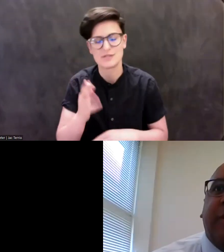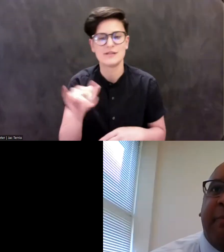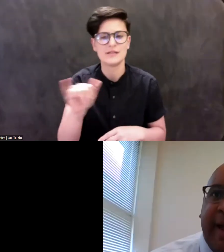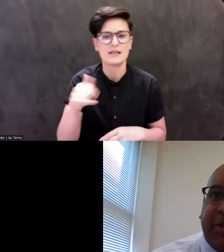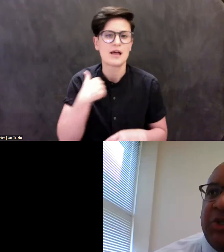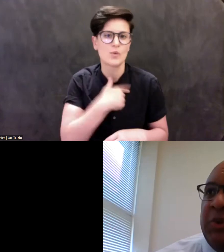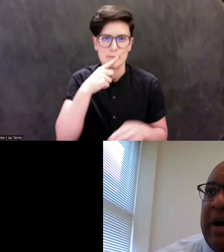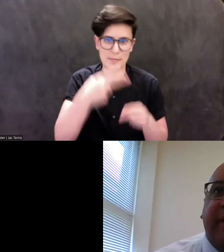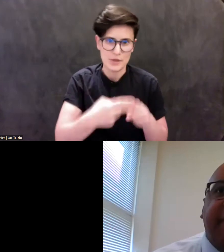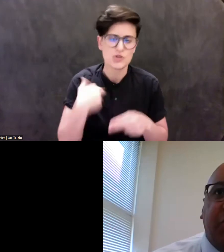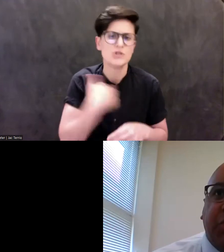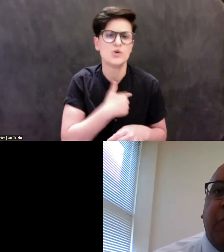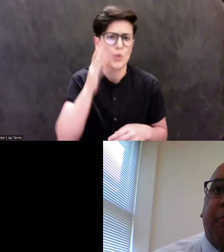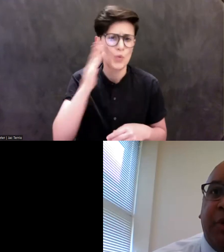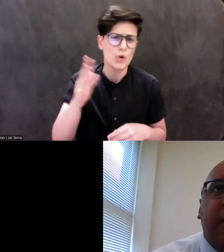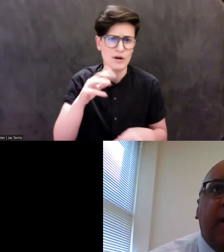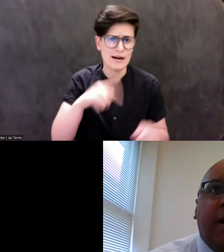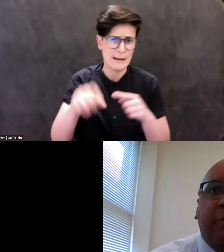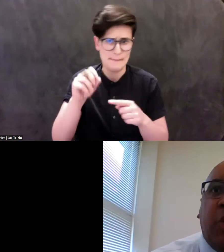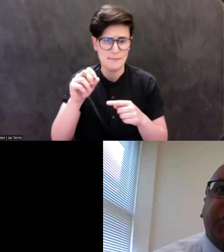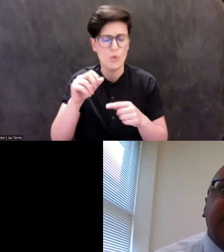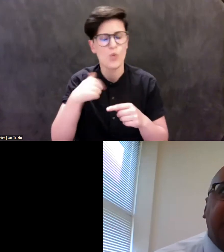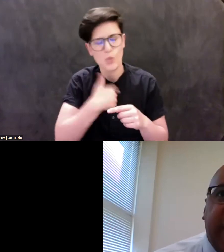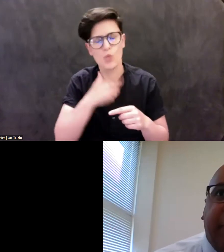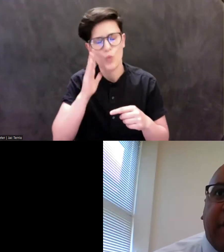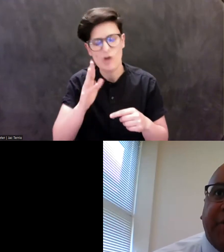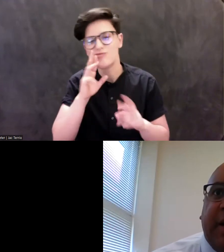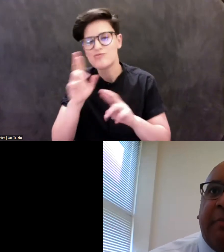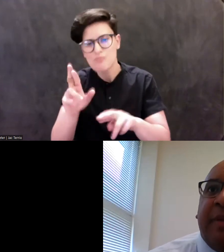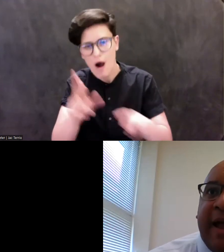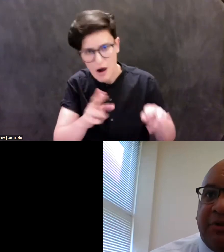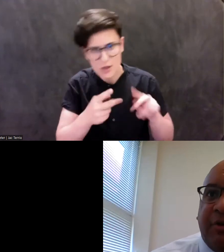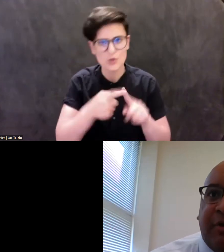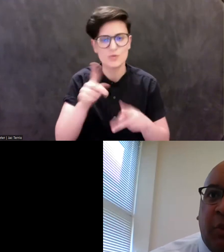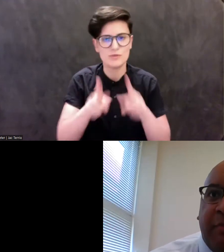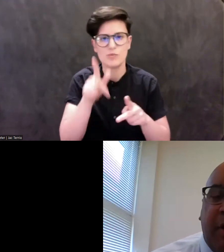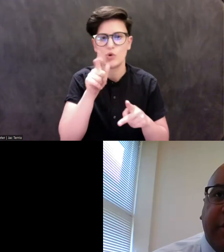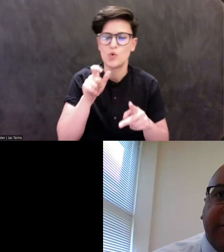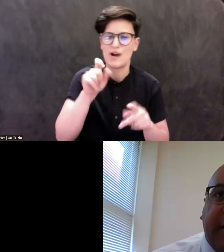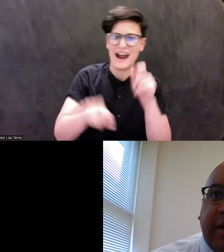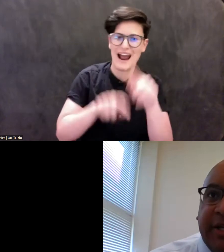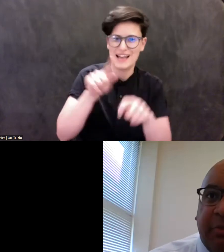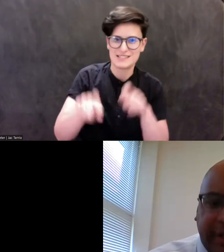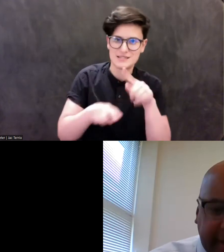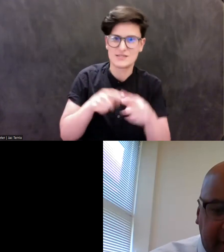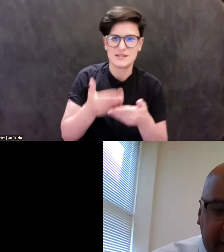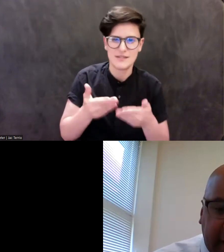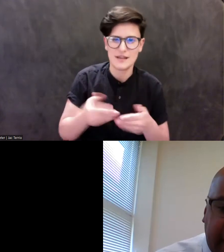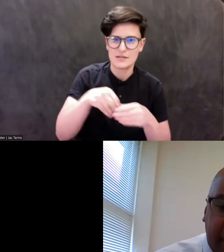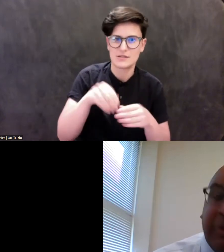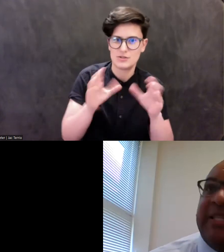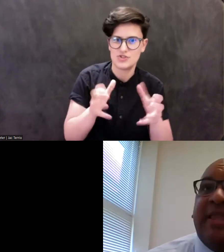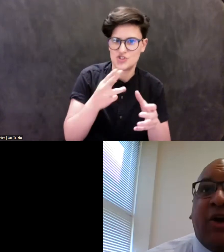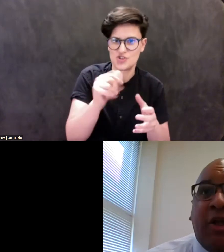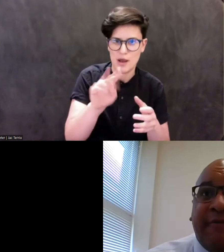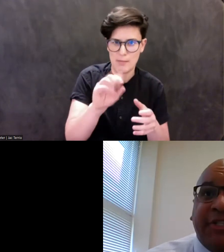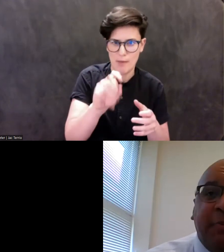If you are not the intended recipient, you are hereby notified that any dissemination